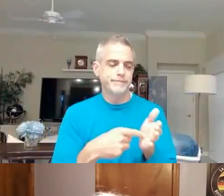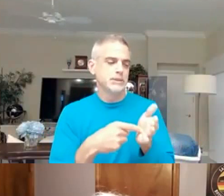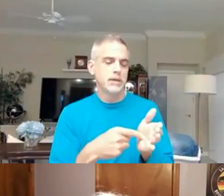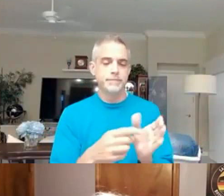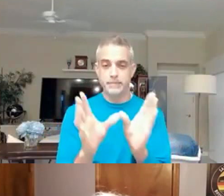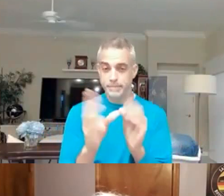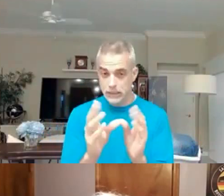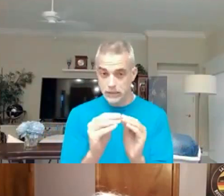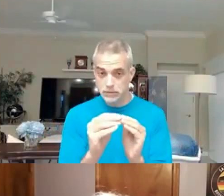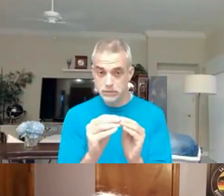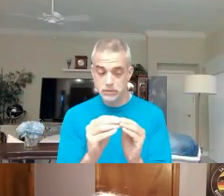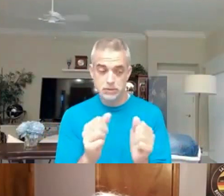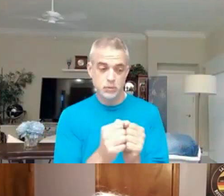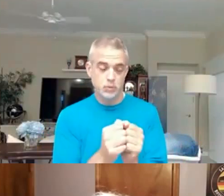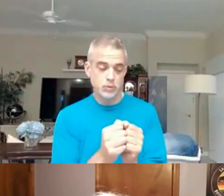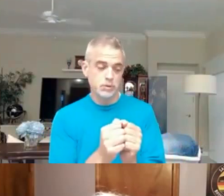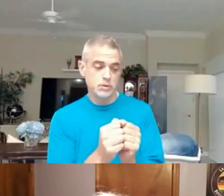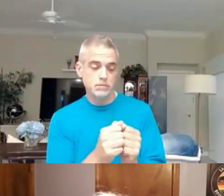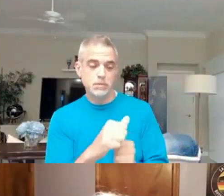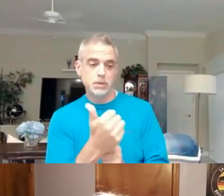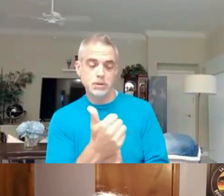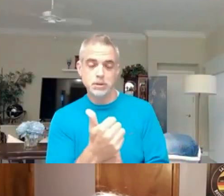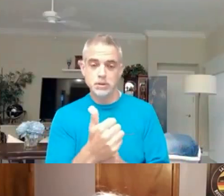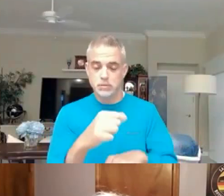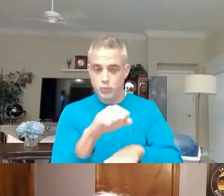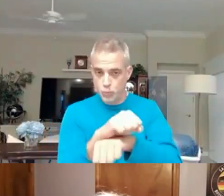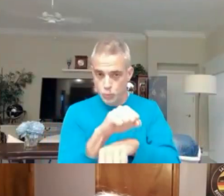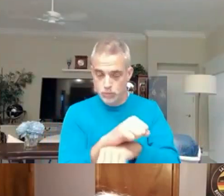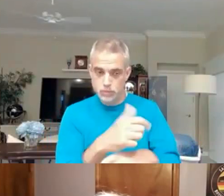like for example in a meeting with other